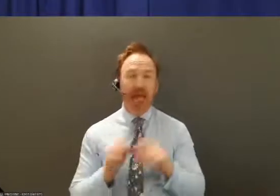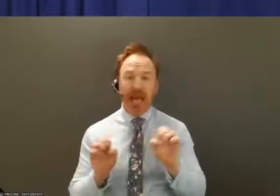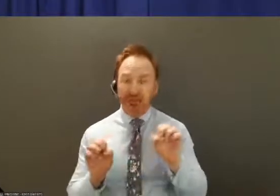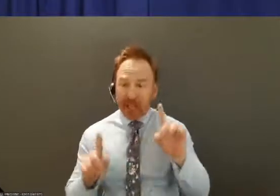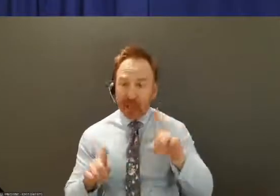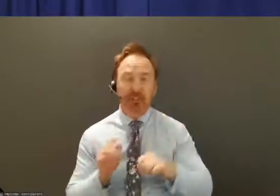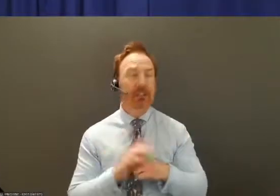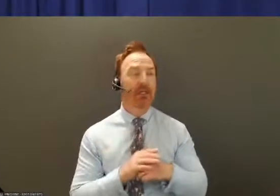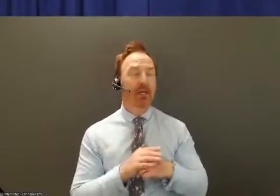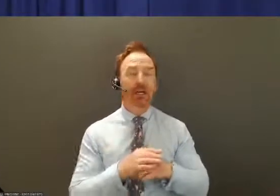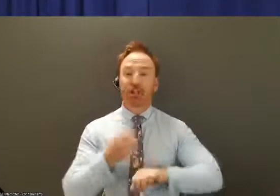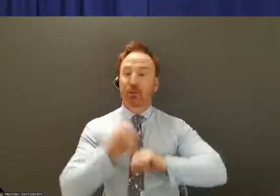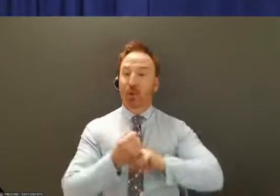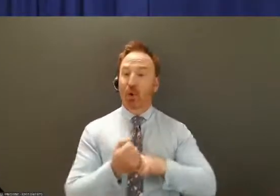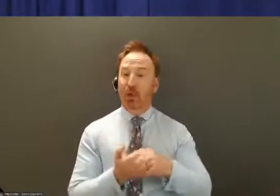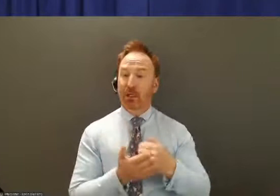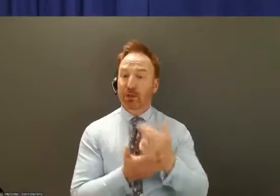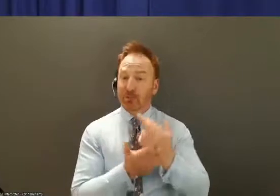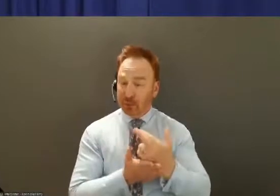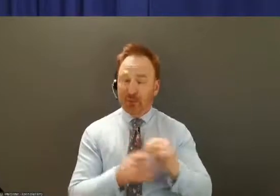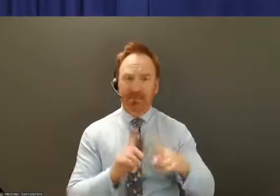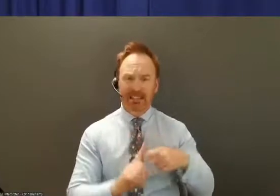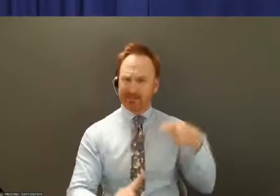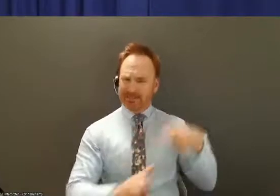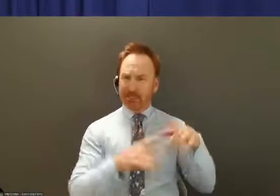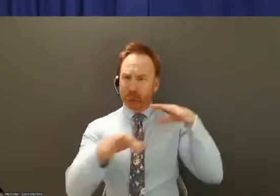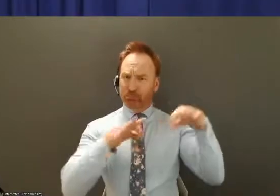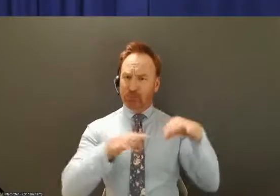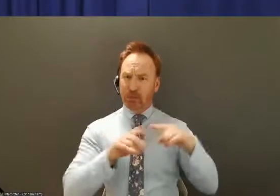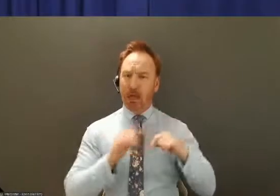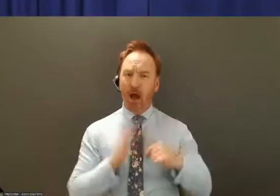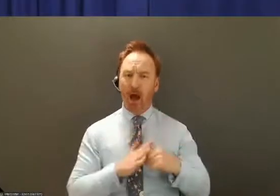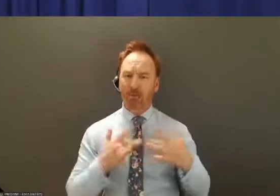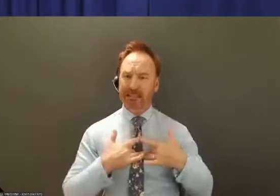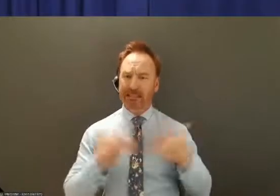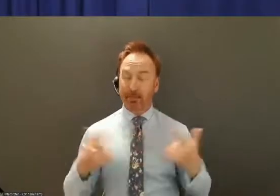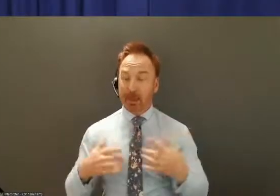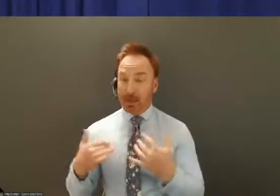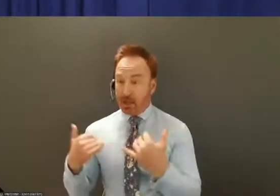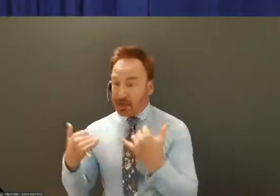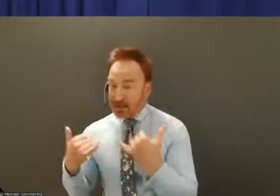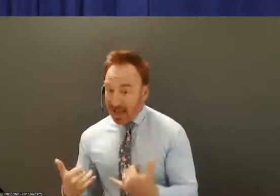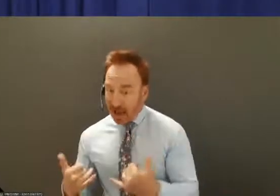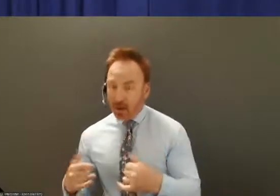or smell, headache, fatigue and loss of appetite and nausea and